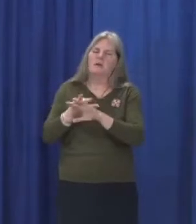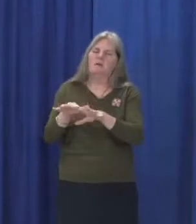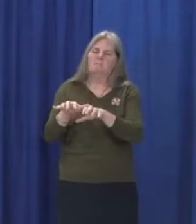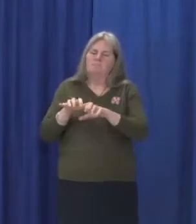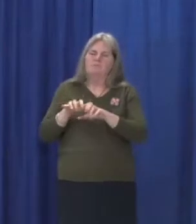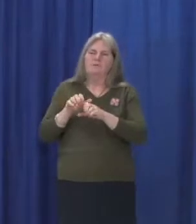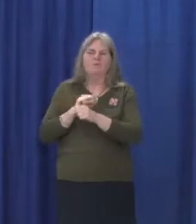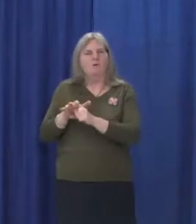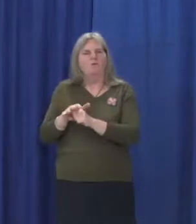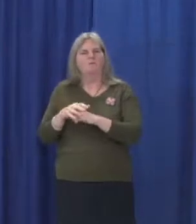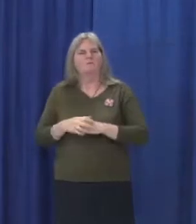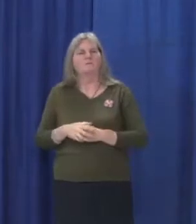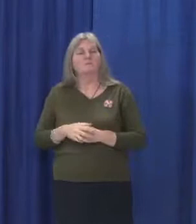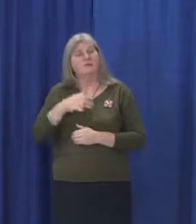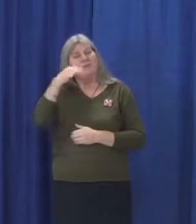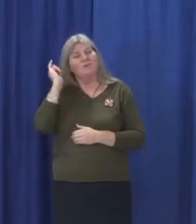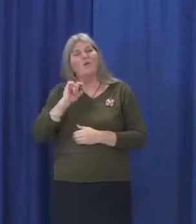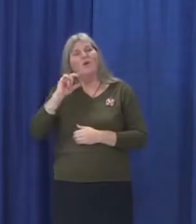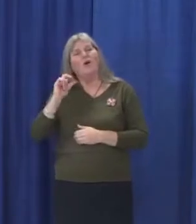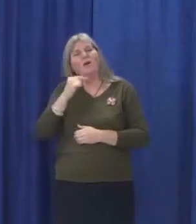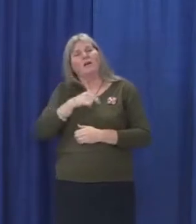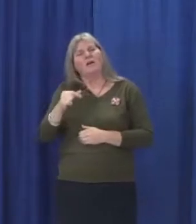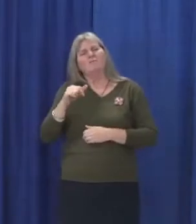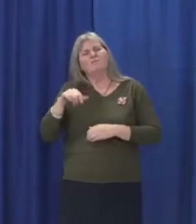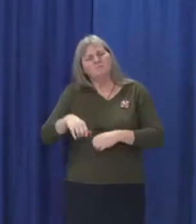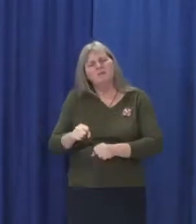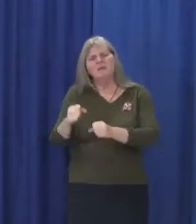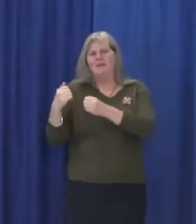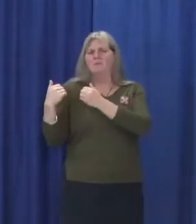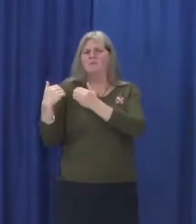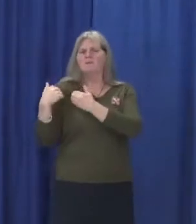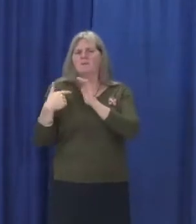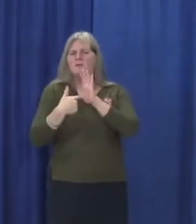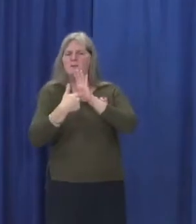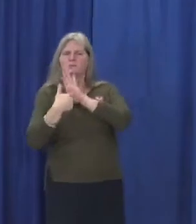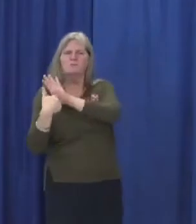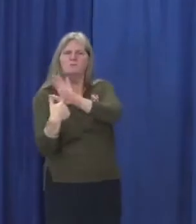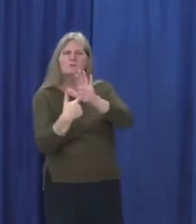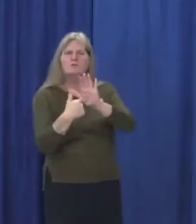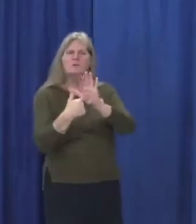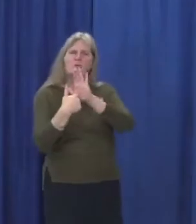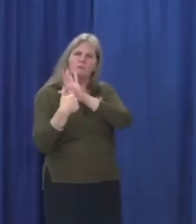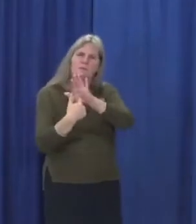employer the Yukon government has a duty to lead by example and do our part to keep Yukoners